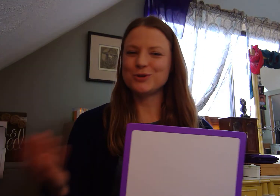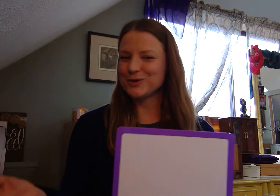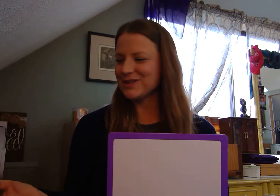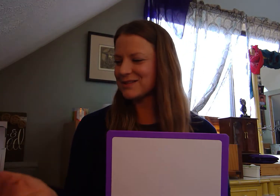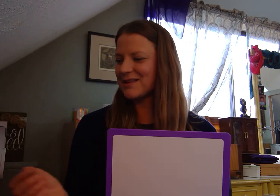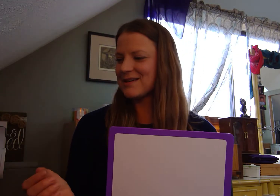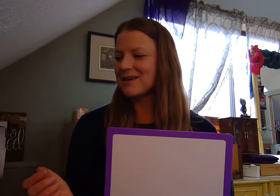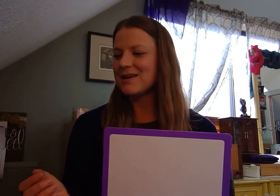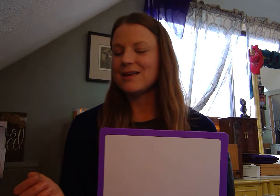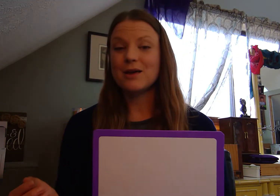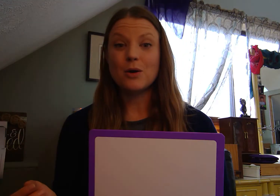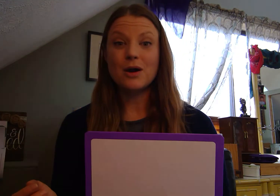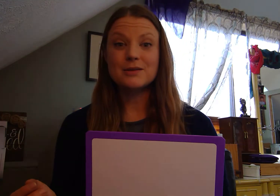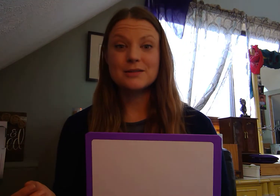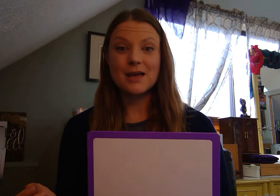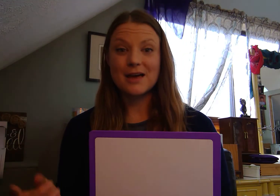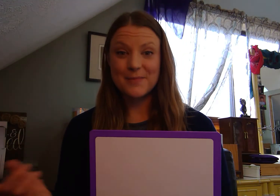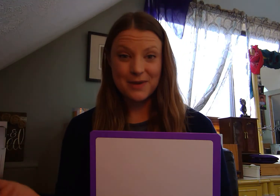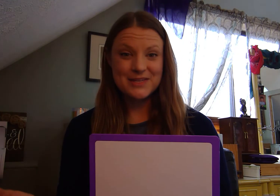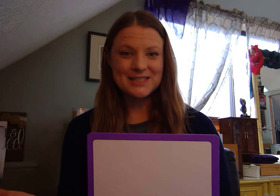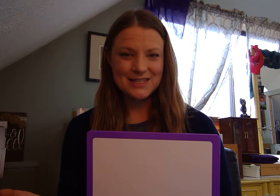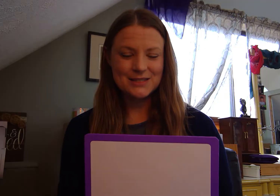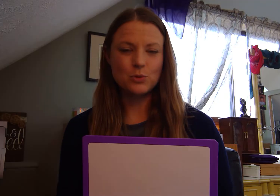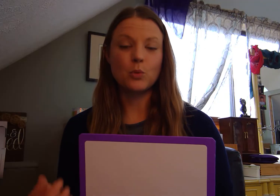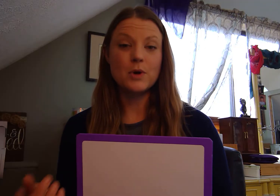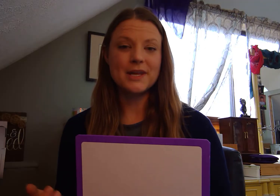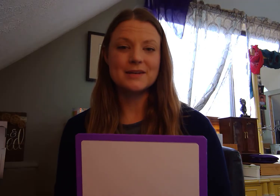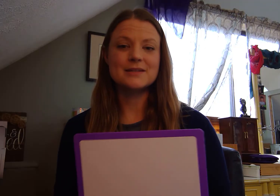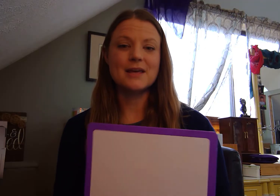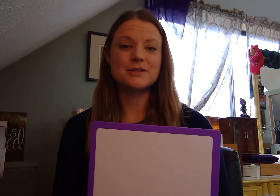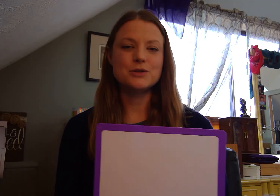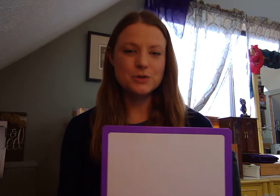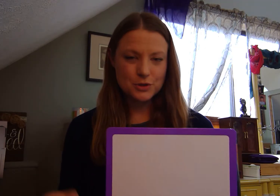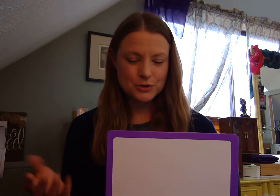you're doing things like some ABCs or one-handed signs you should use your